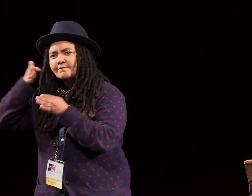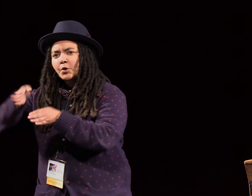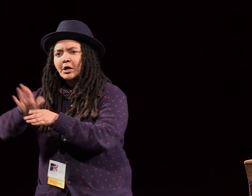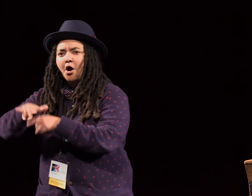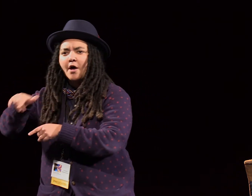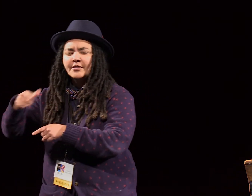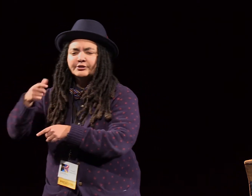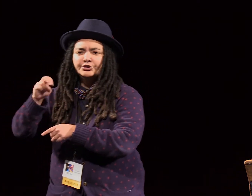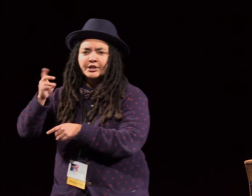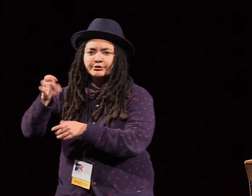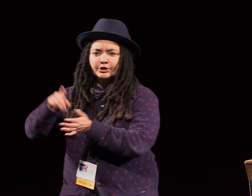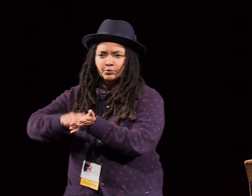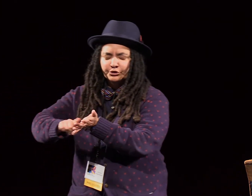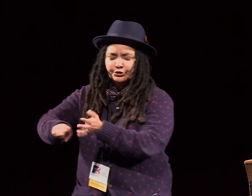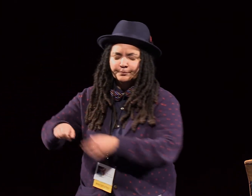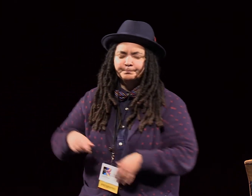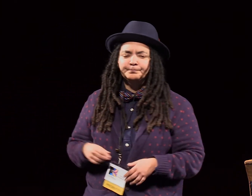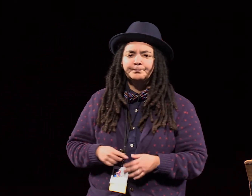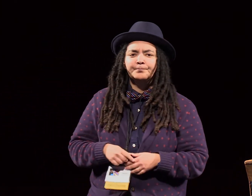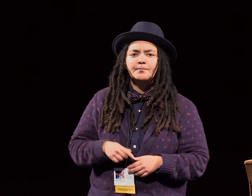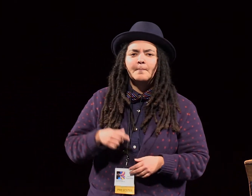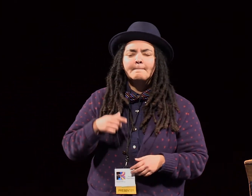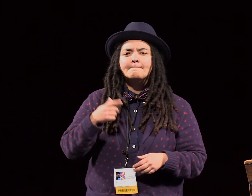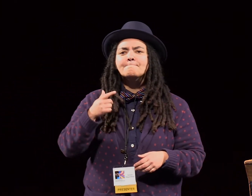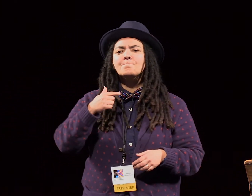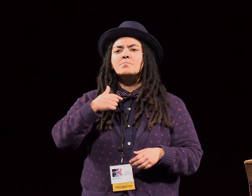She was a scholar that, again, focused her studies on gender.